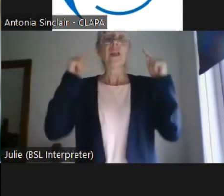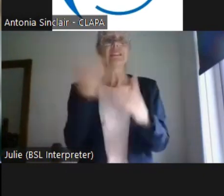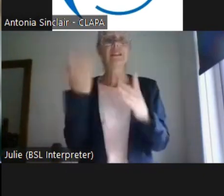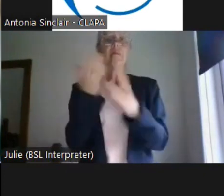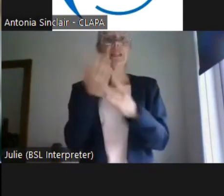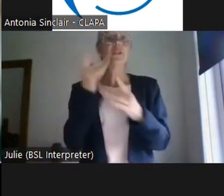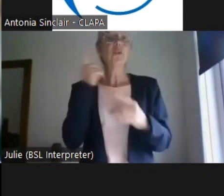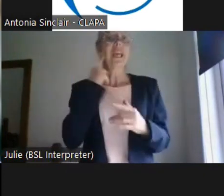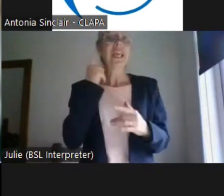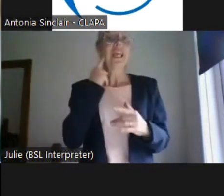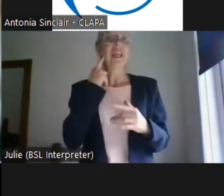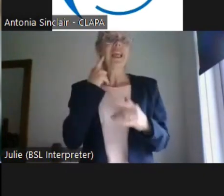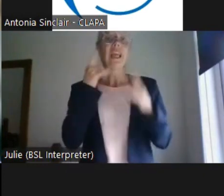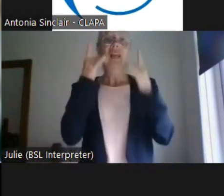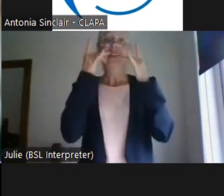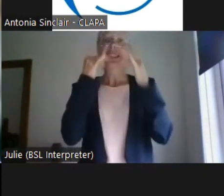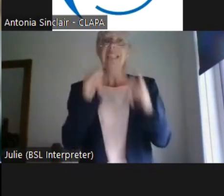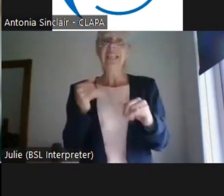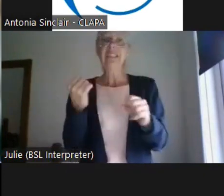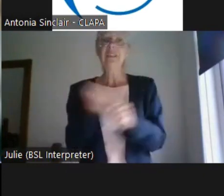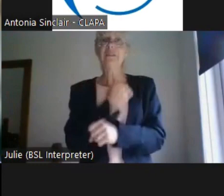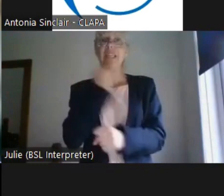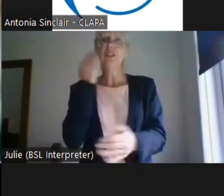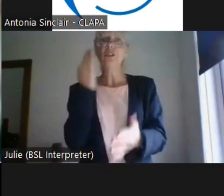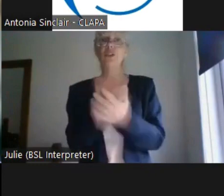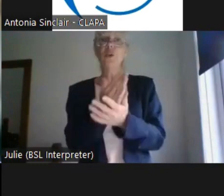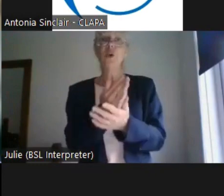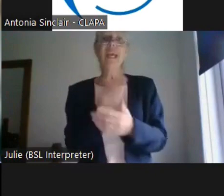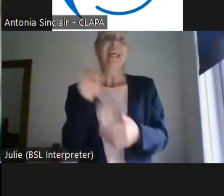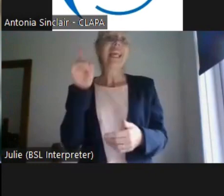that sort of test to make sure the underlying hearing is is okay so